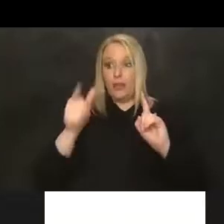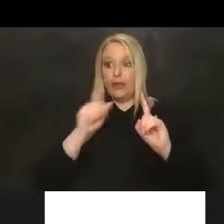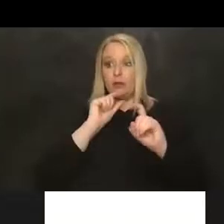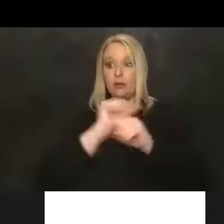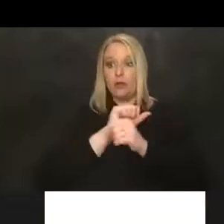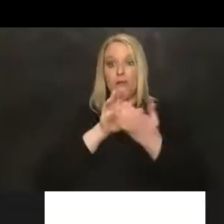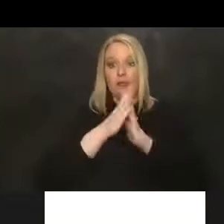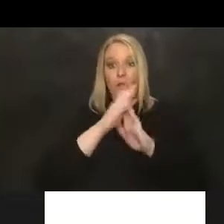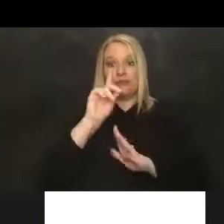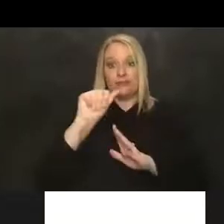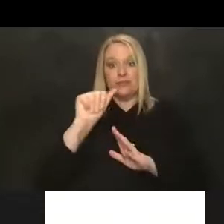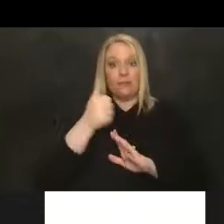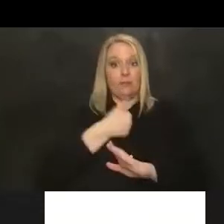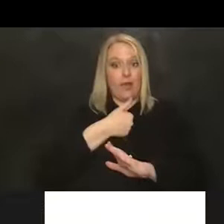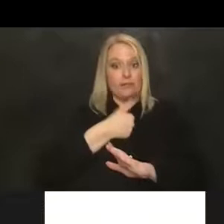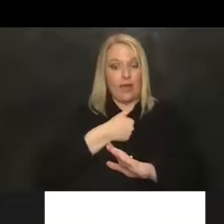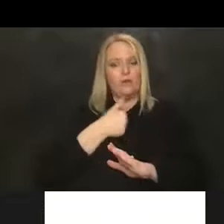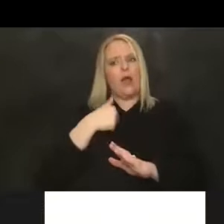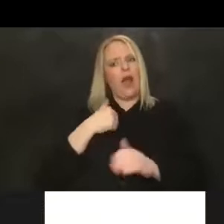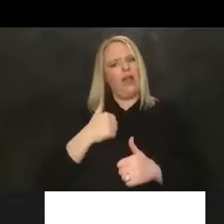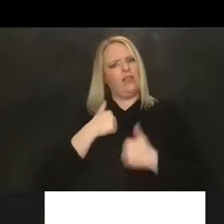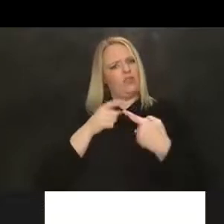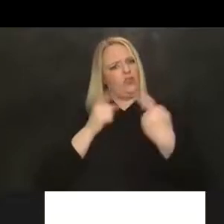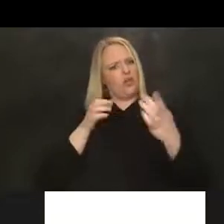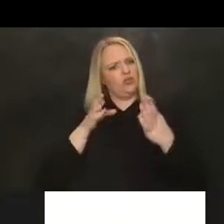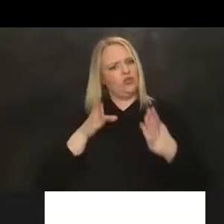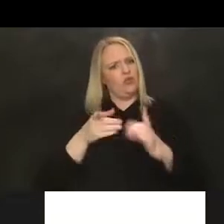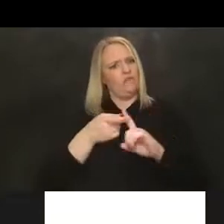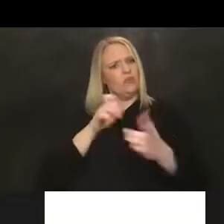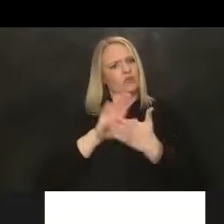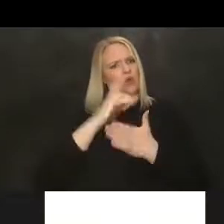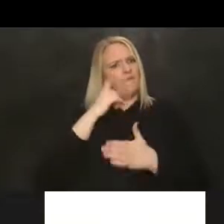that it- I mean, I lived across the street from the school for the blind, I grew up seeing blind and